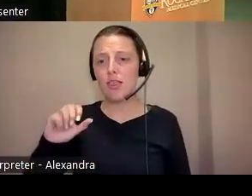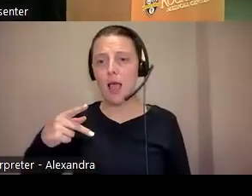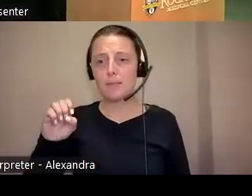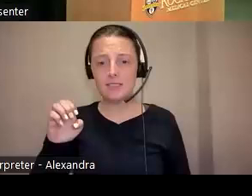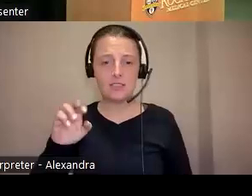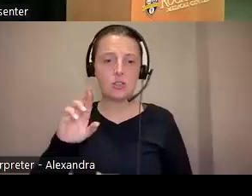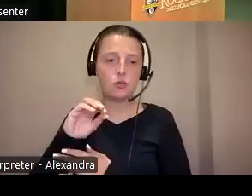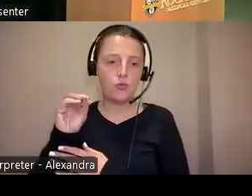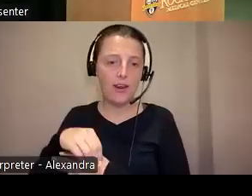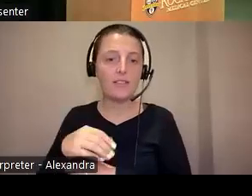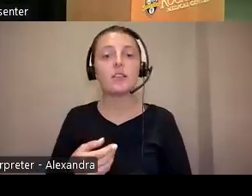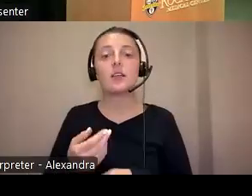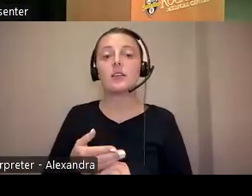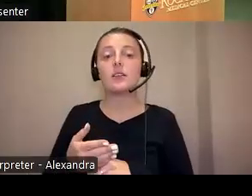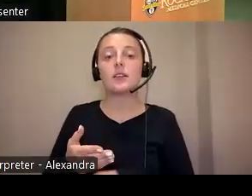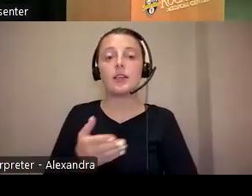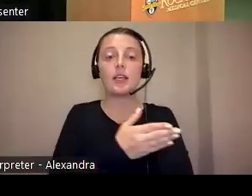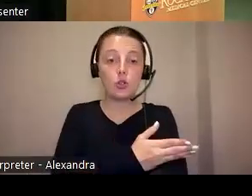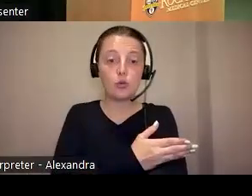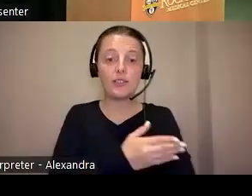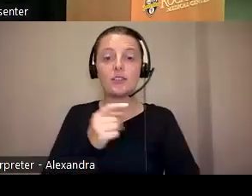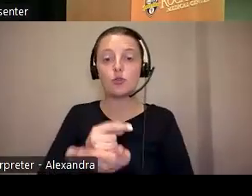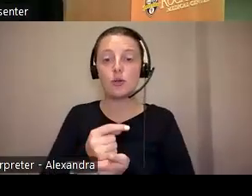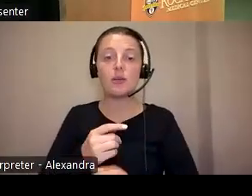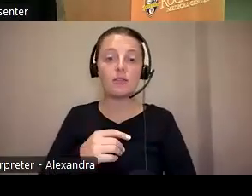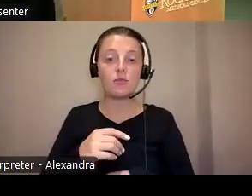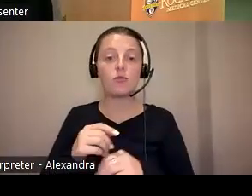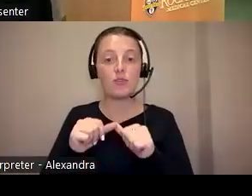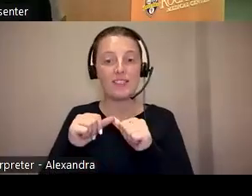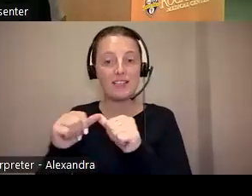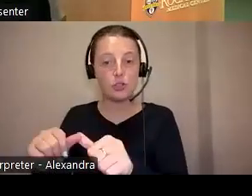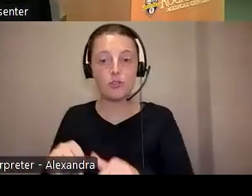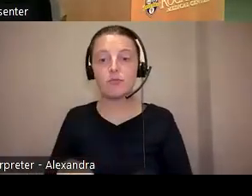and retention, decreased substance use and depression, and also higher drug-free rates at six